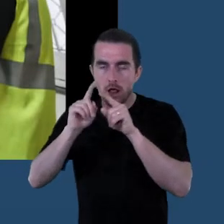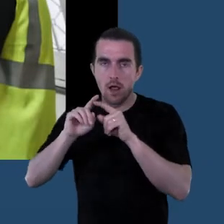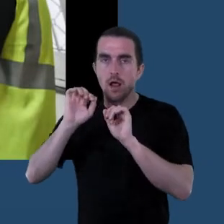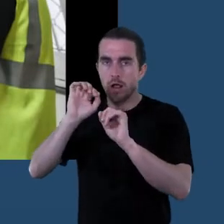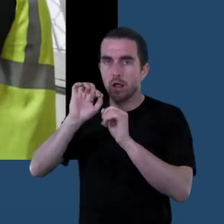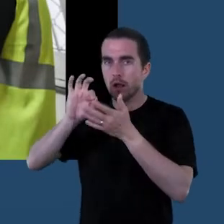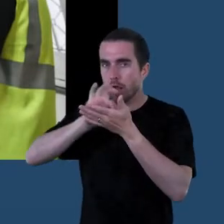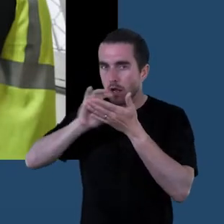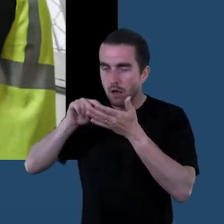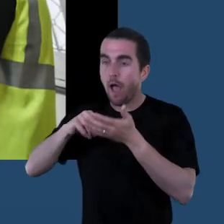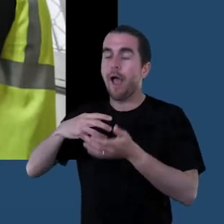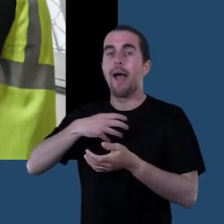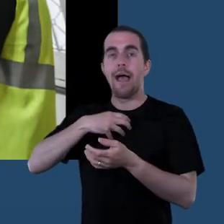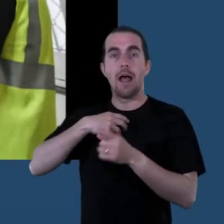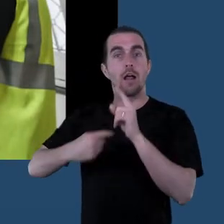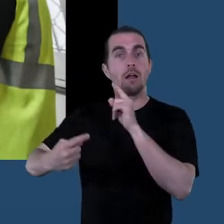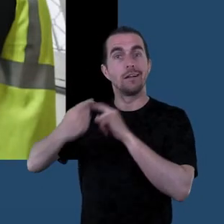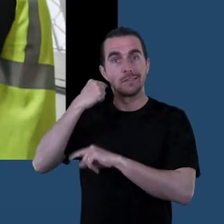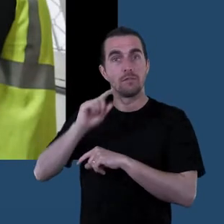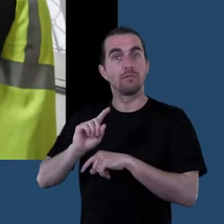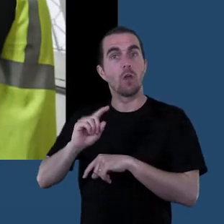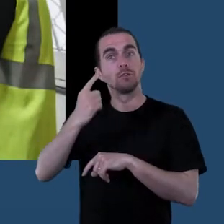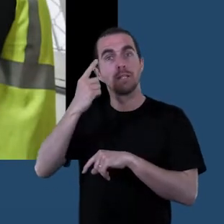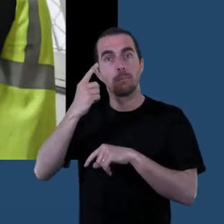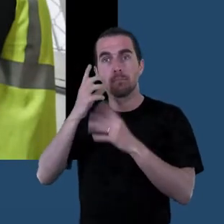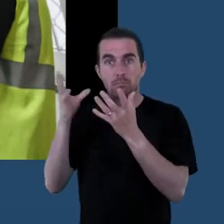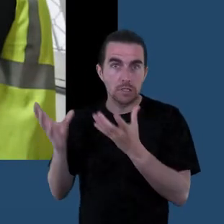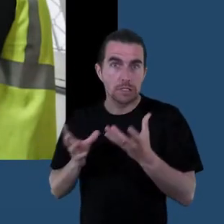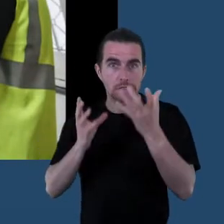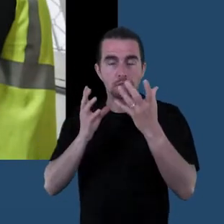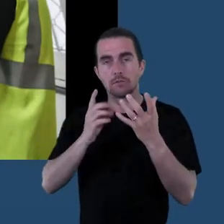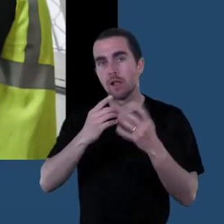of some of the team that actually put Hope up in the 1930s.